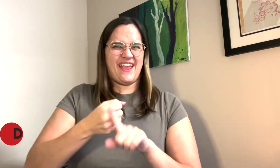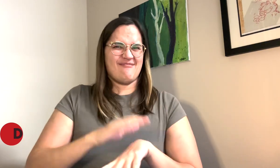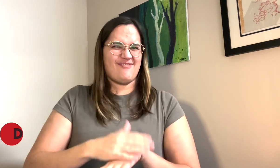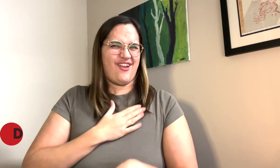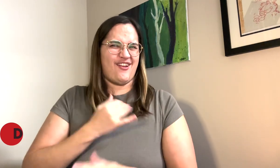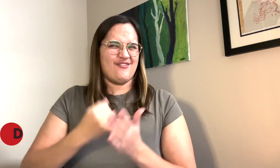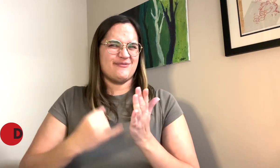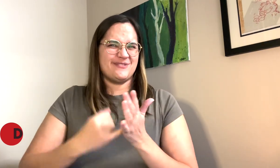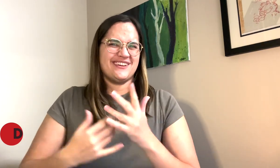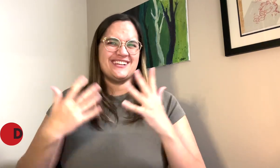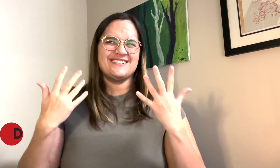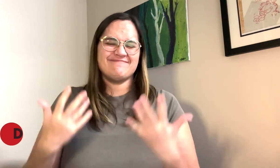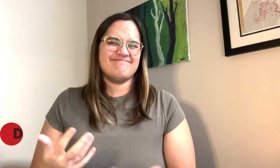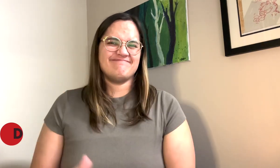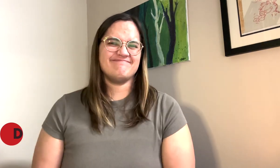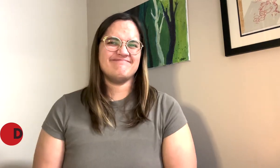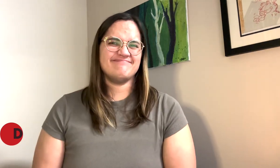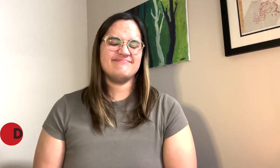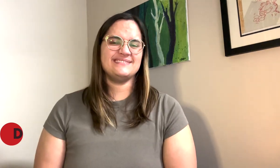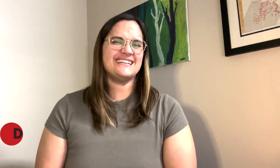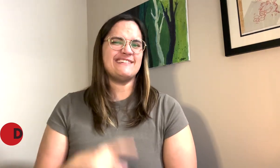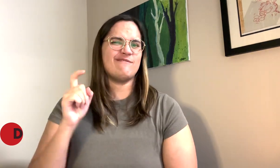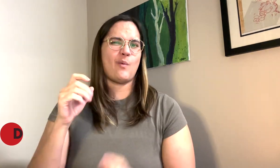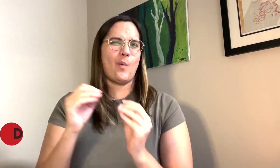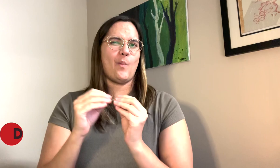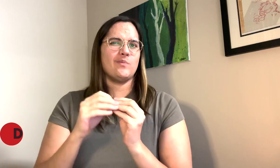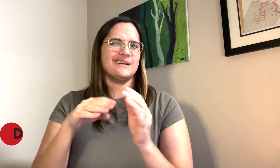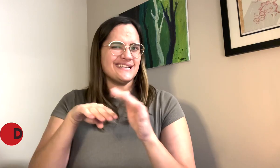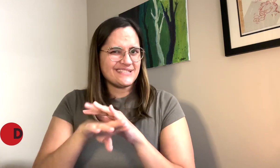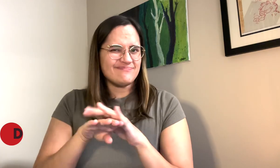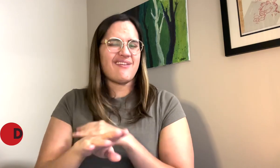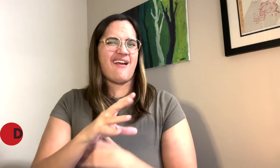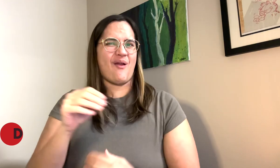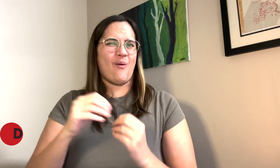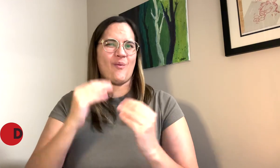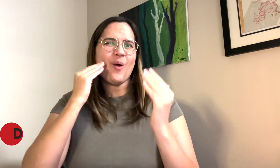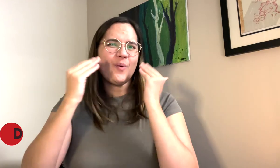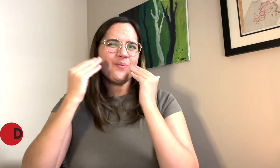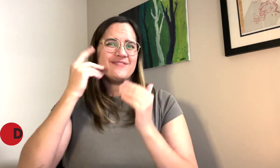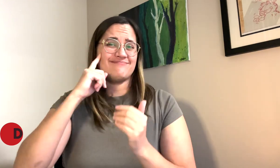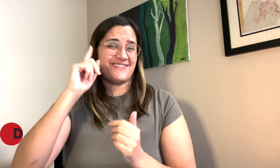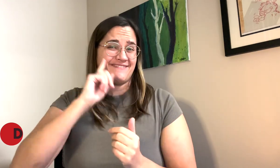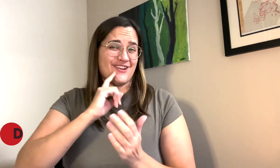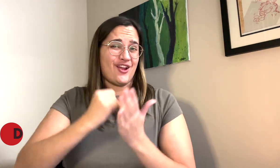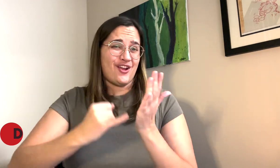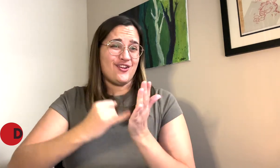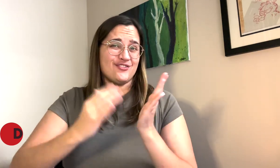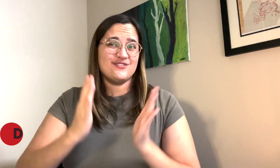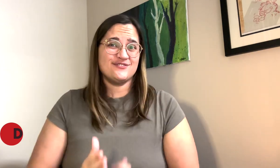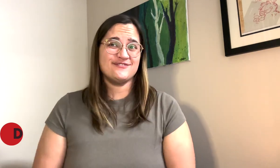an increase of accessibility and awareness of Deaf artists.